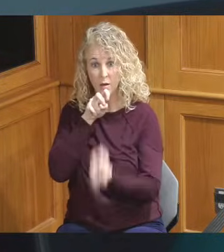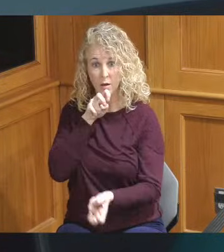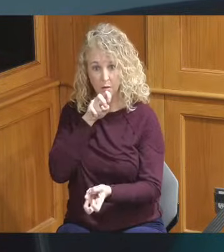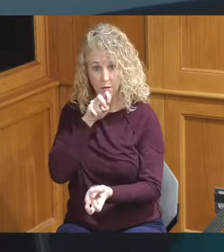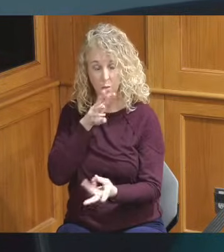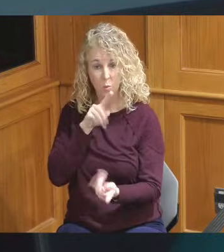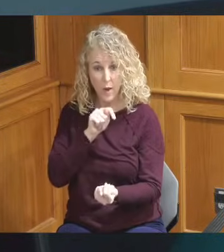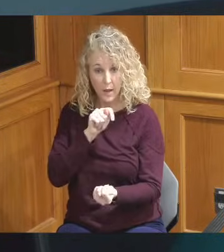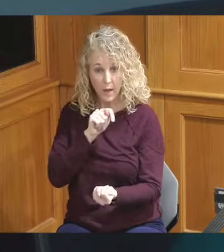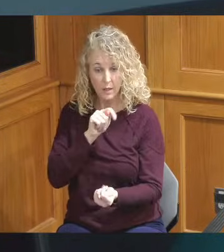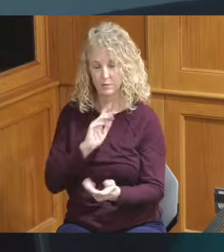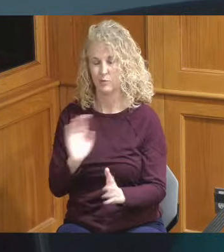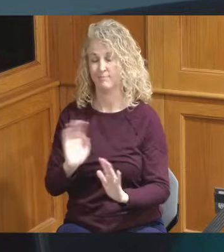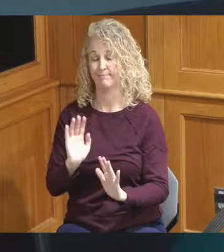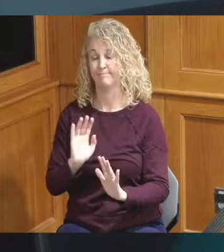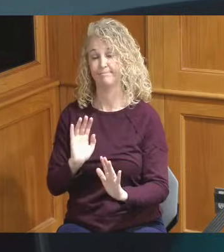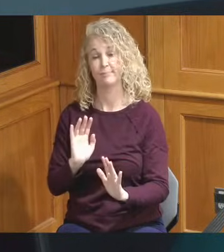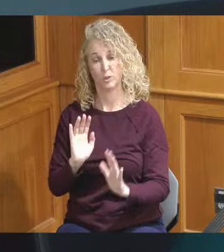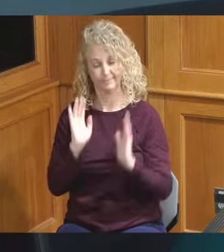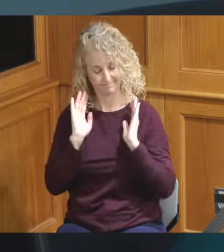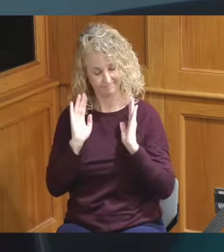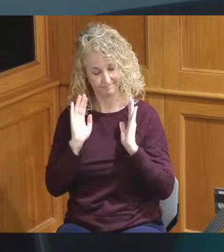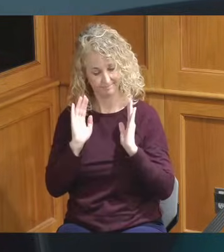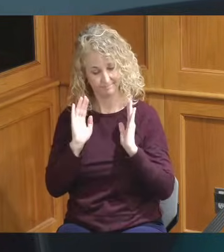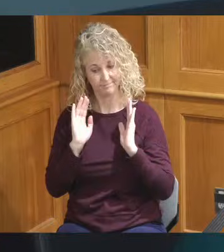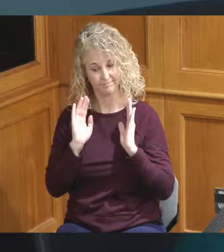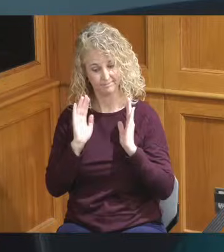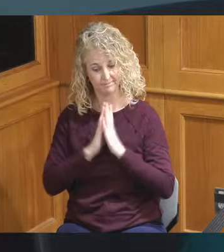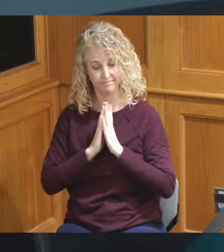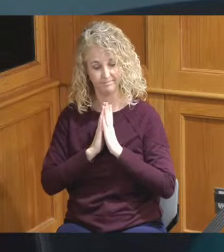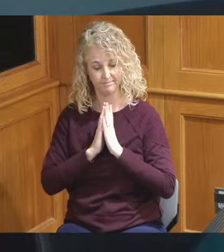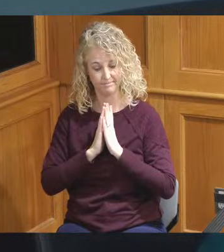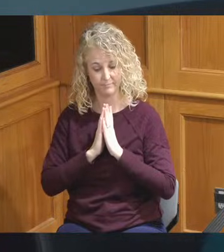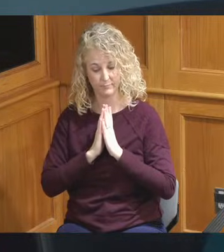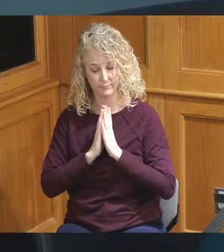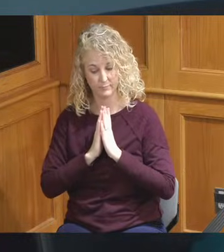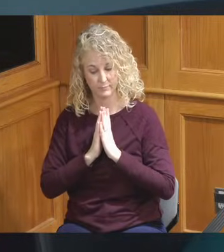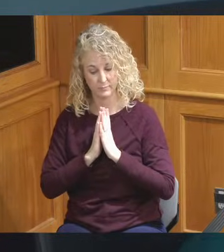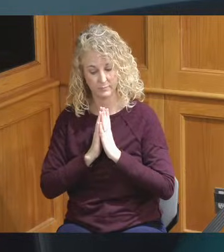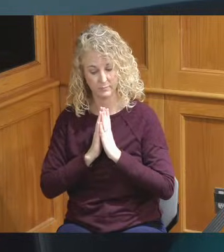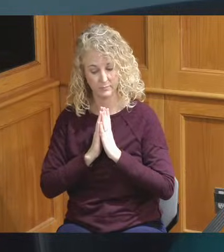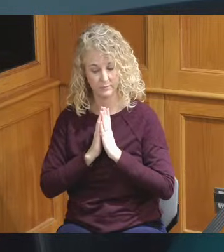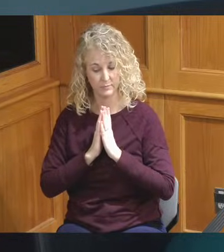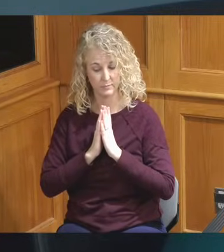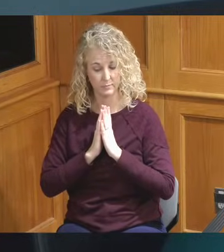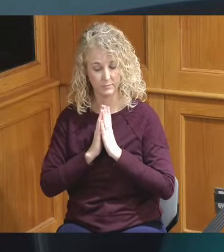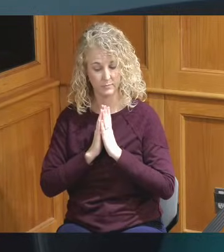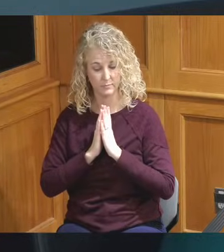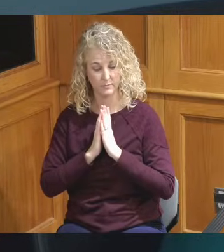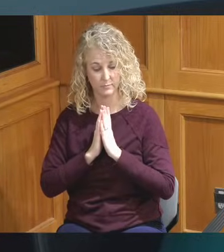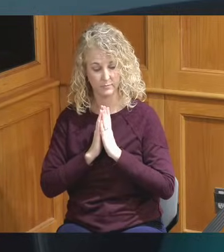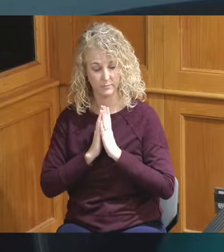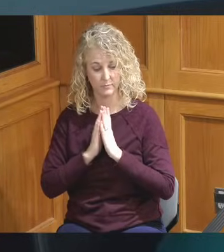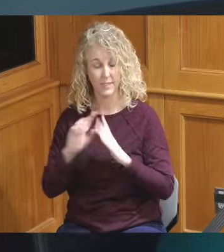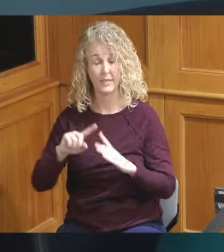to a higher number. Um, and then I want to know that what we have put into the original proposal,